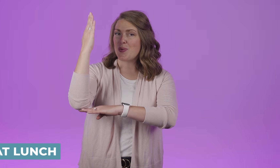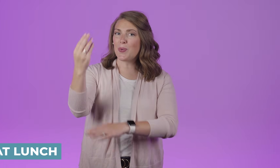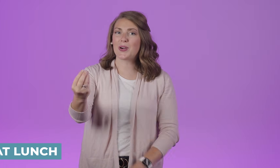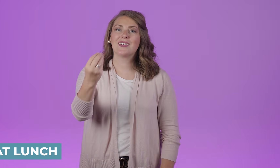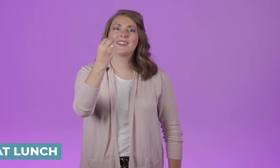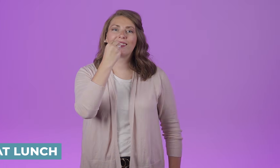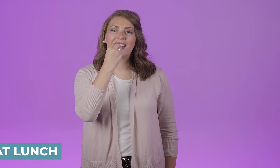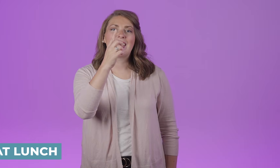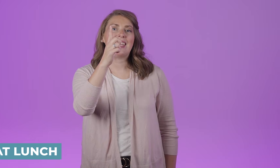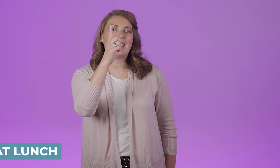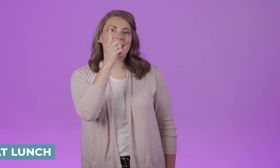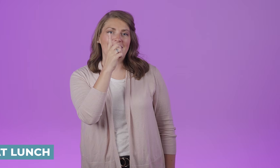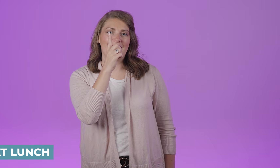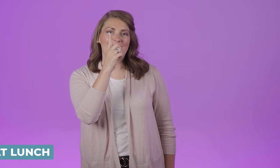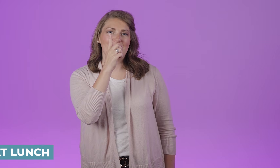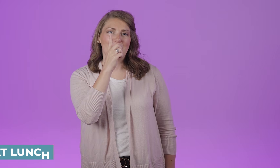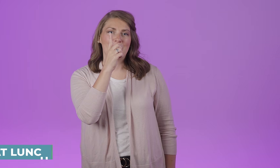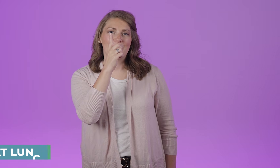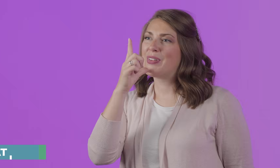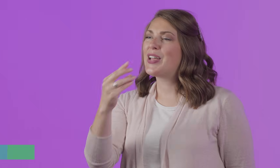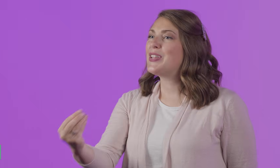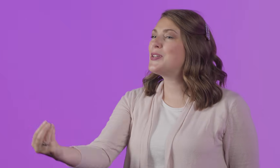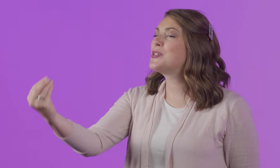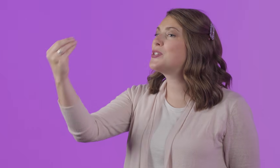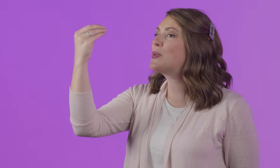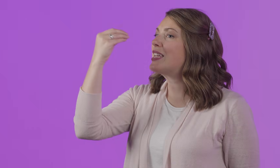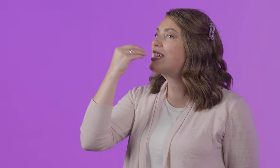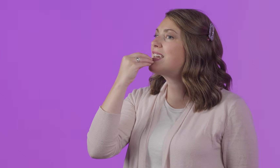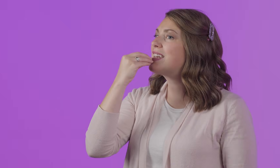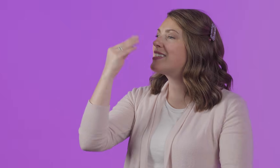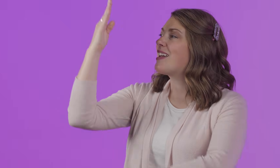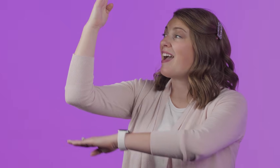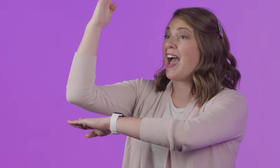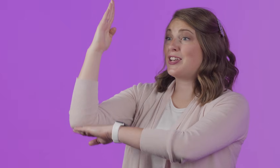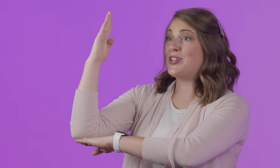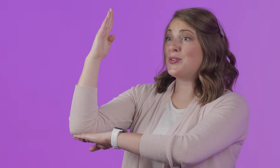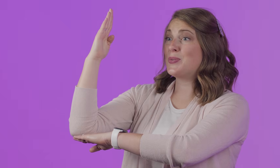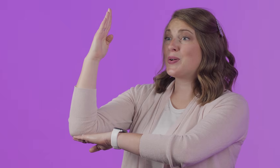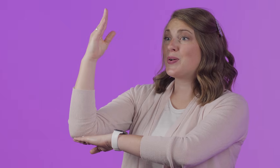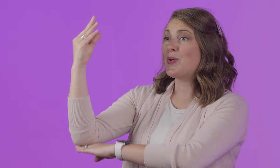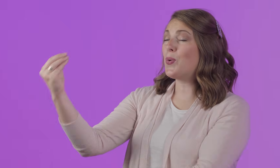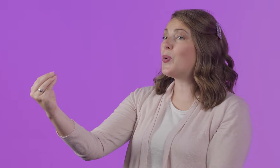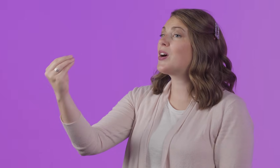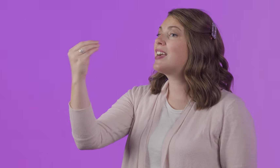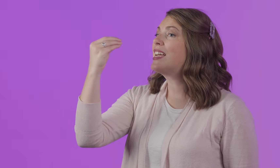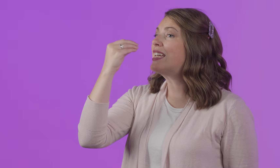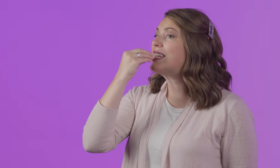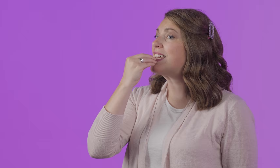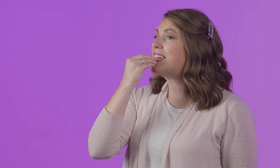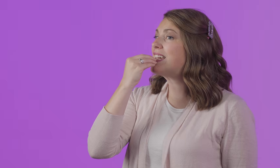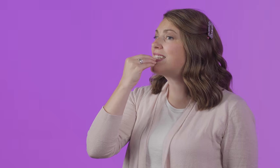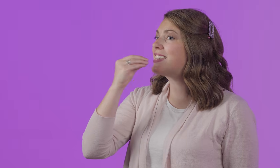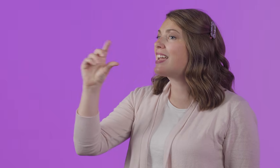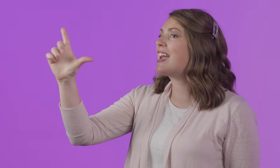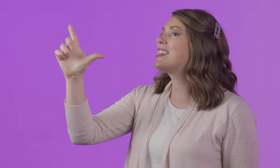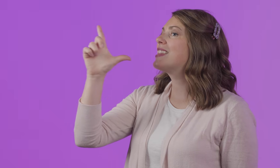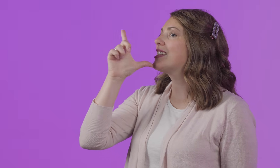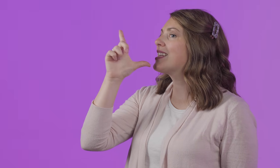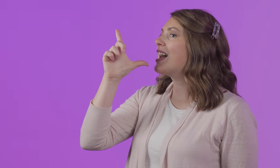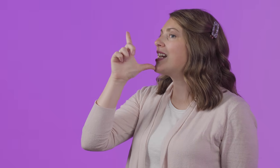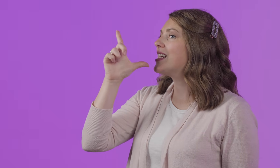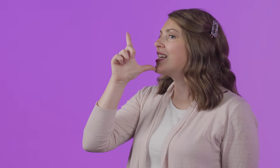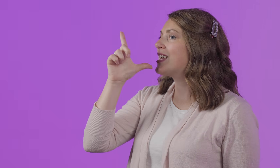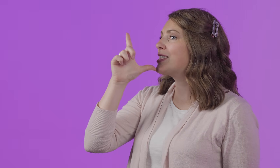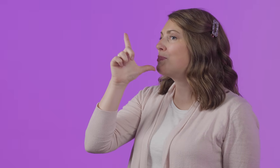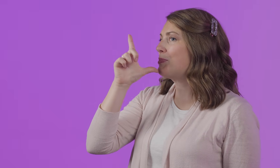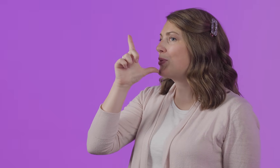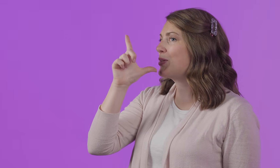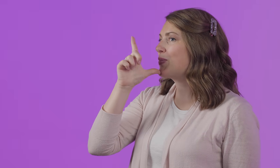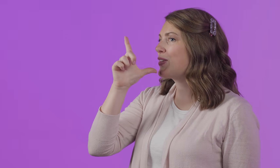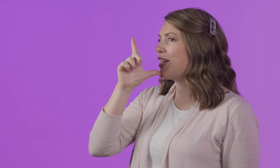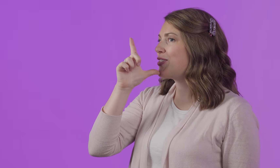or eat lunch,' you can do eat at noon or eat and then the sign that some people use for lunch